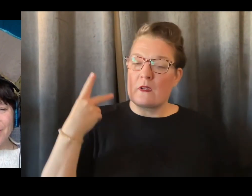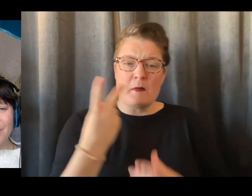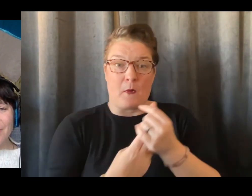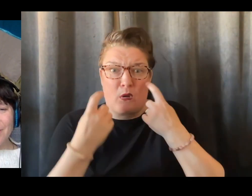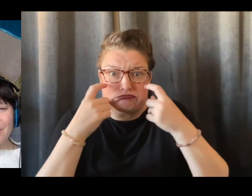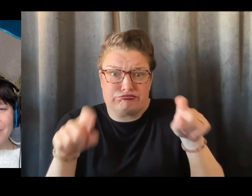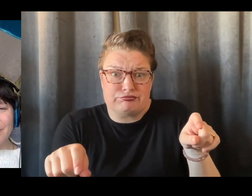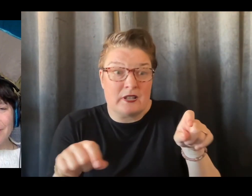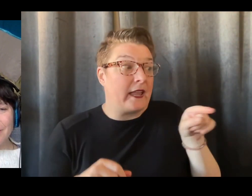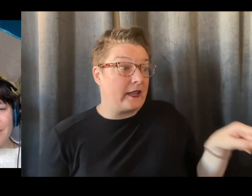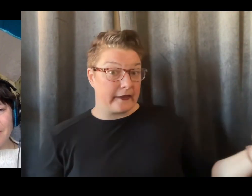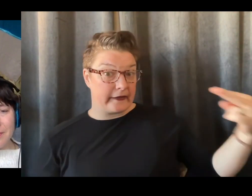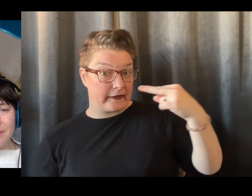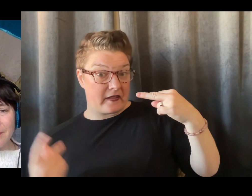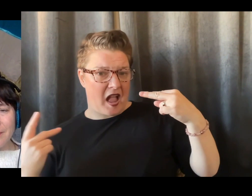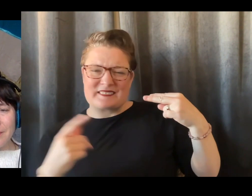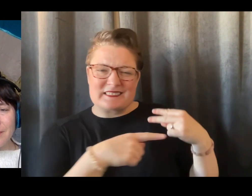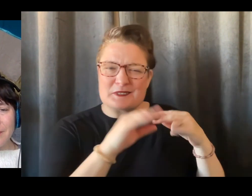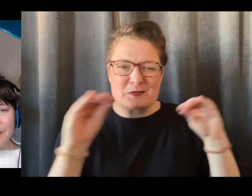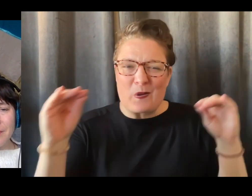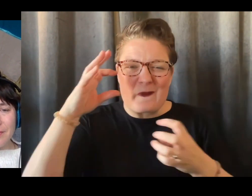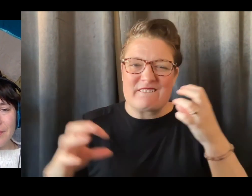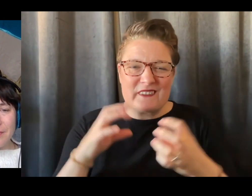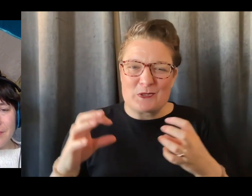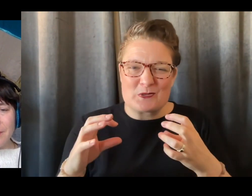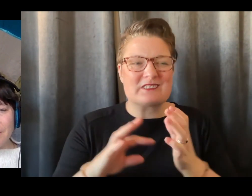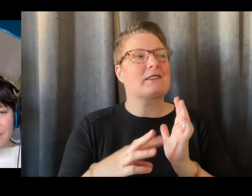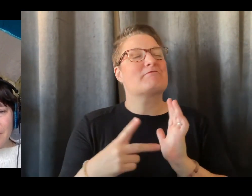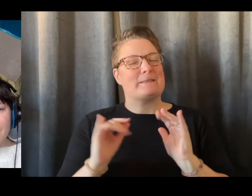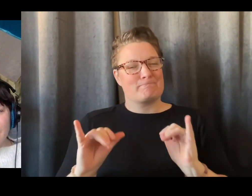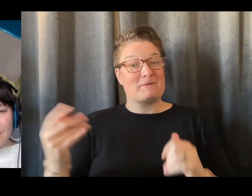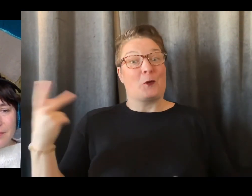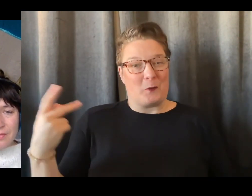So what did, what did we have to release in order to be in that reality of